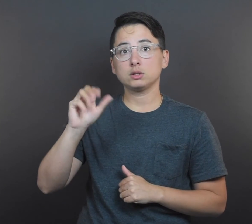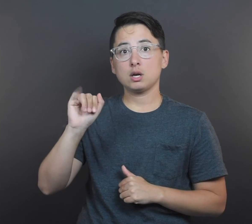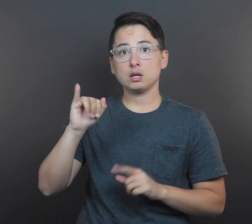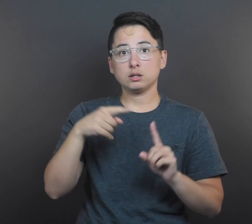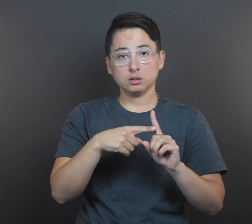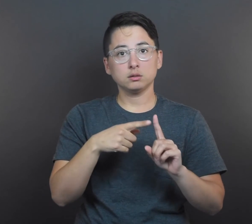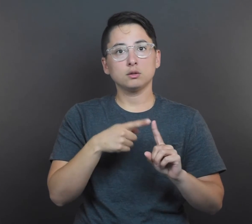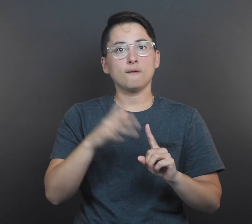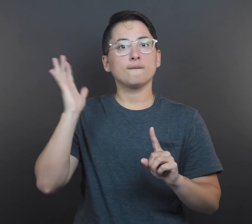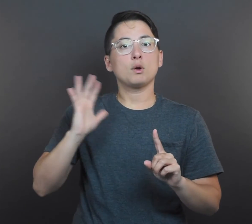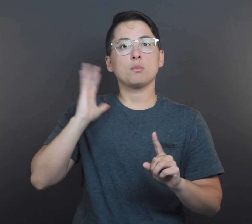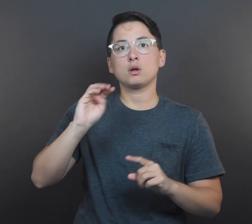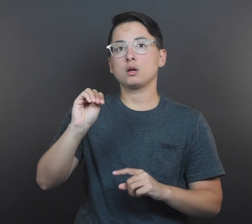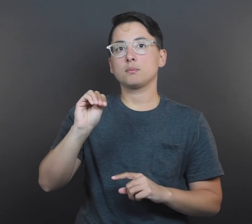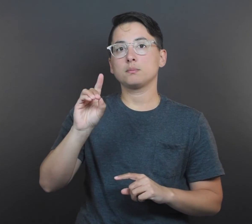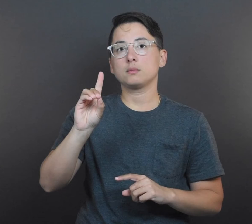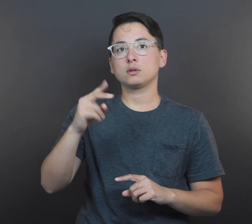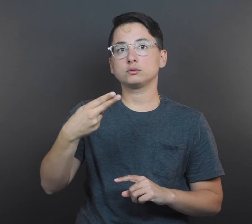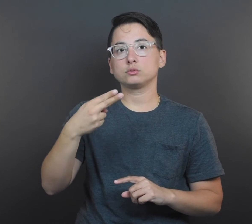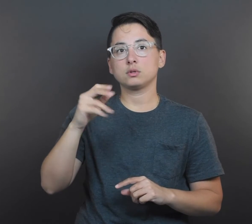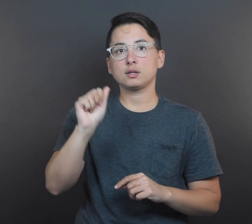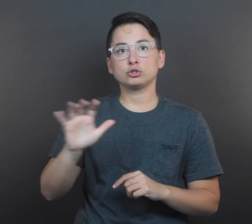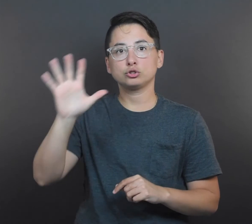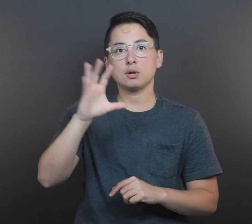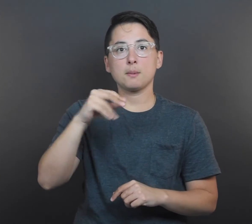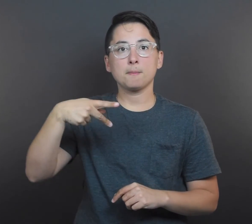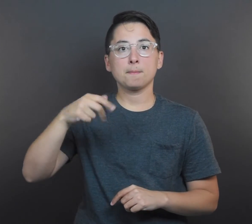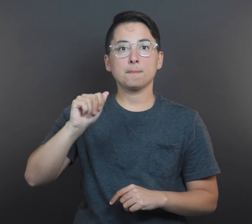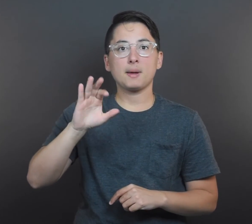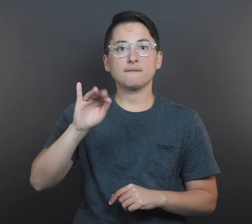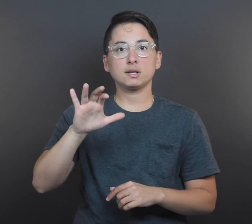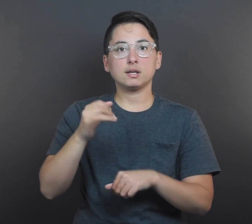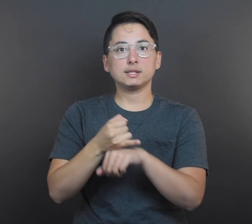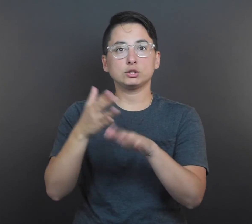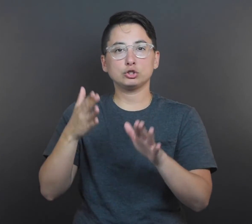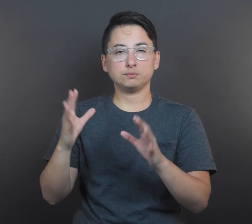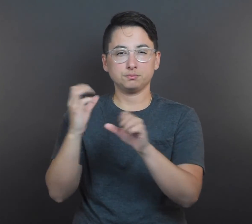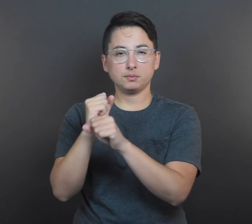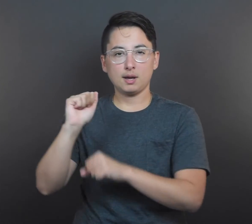community liaison team member, confirmed how such partnerships have been unique,